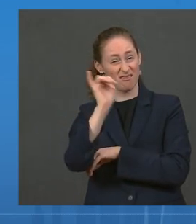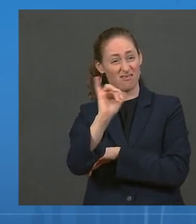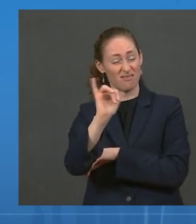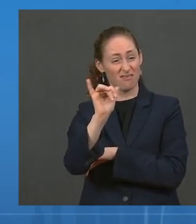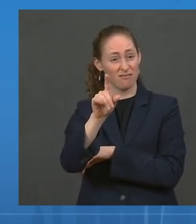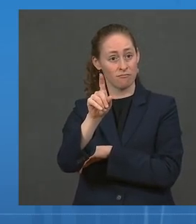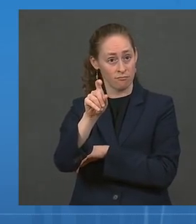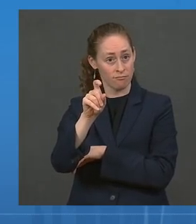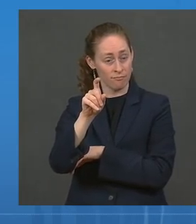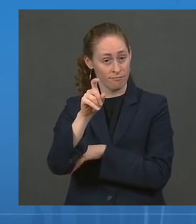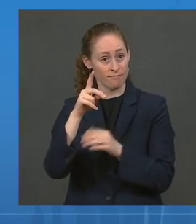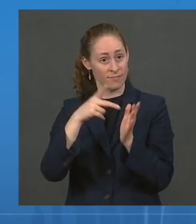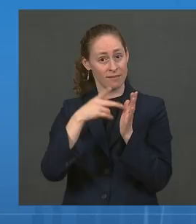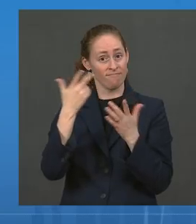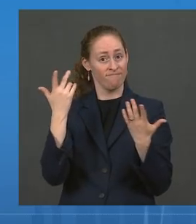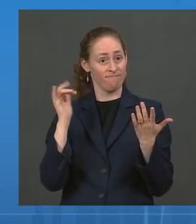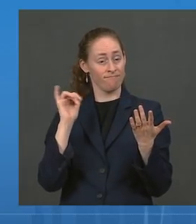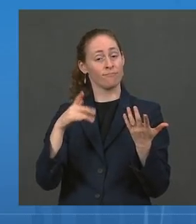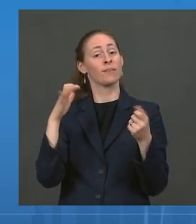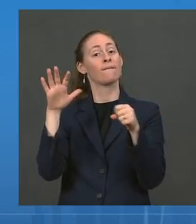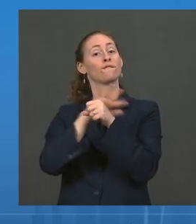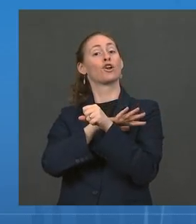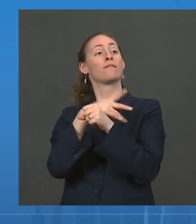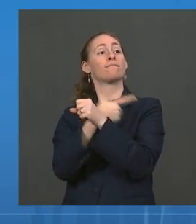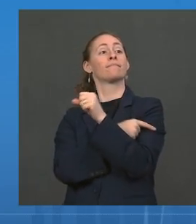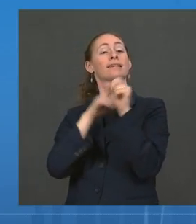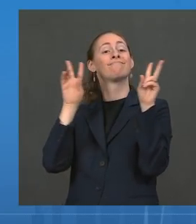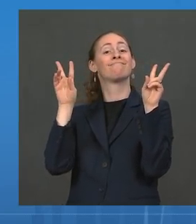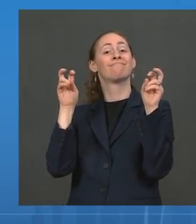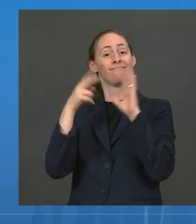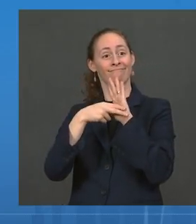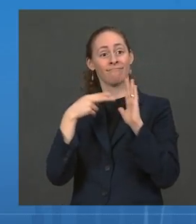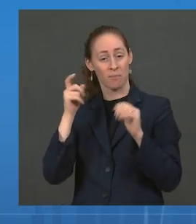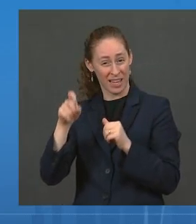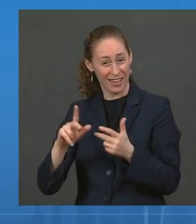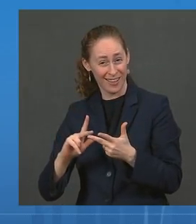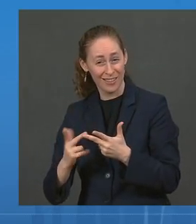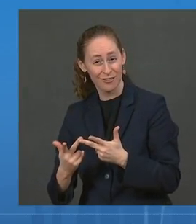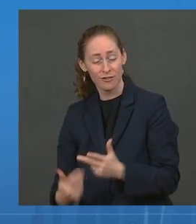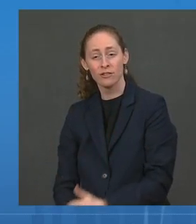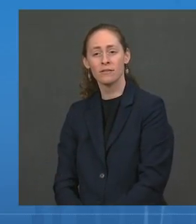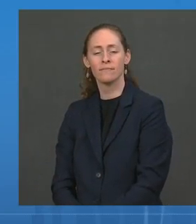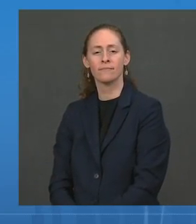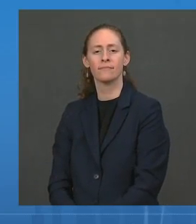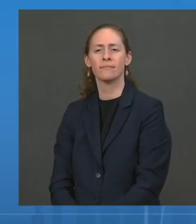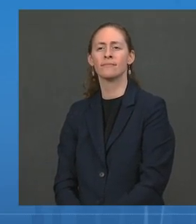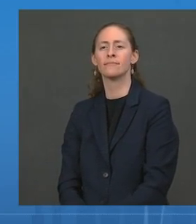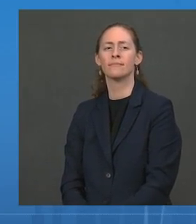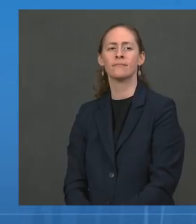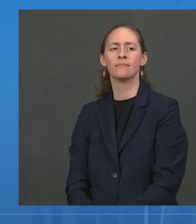Mr. Zients: Good. Dr. Fauci, why don't you start with the evidence around younger people and boosters?